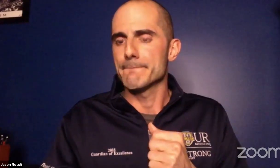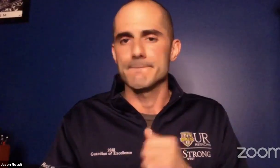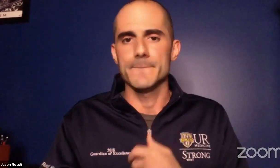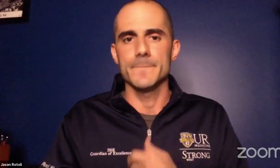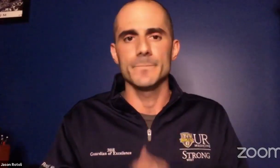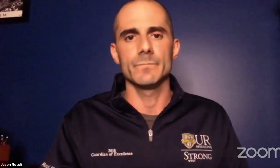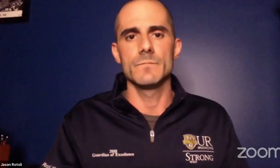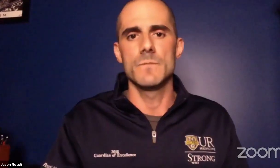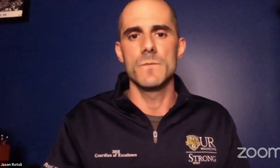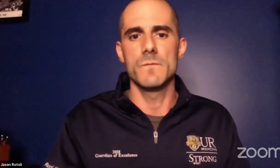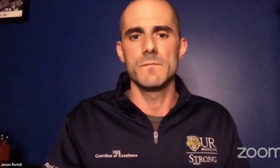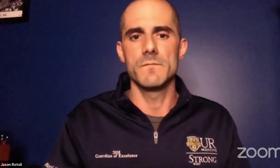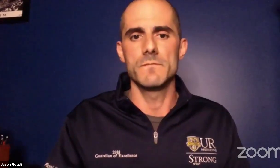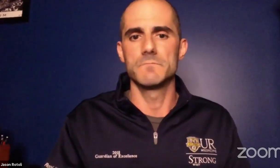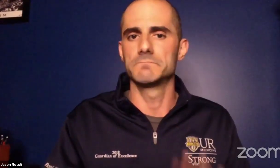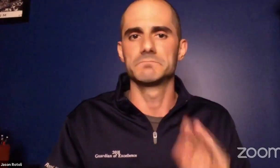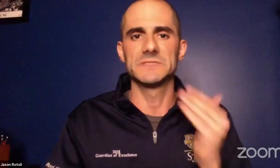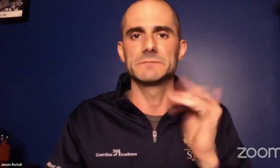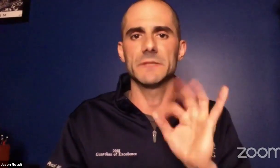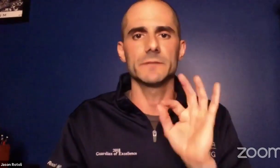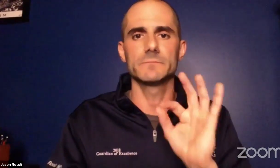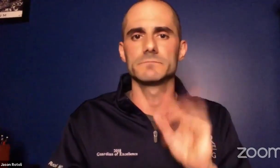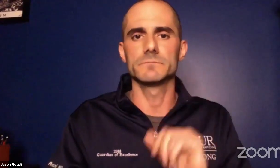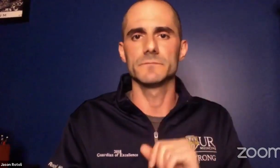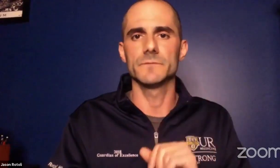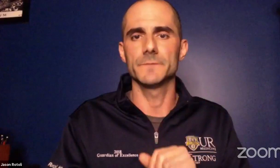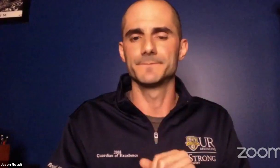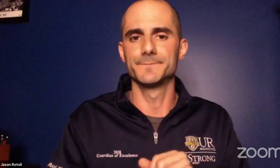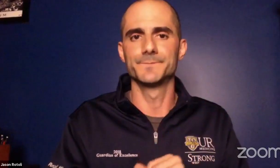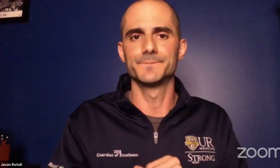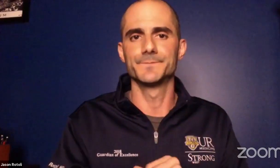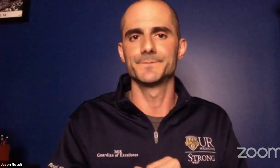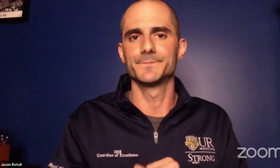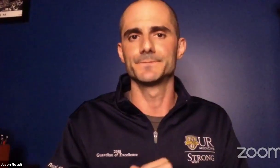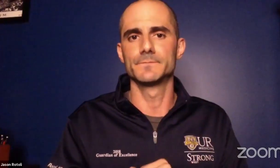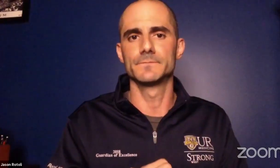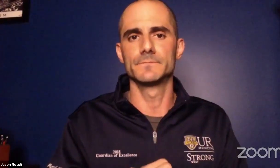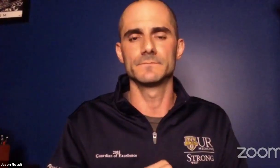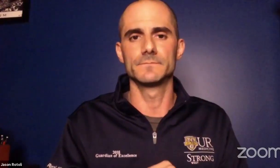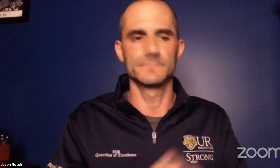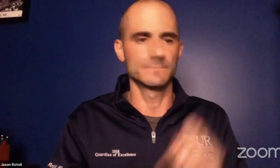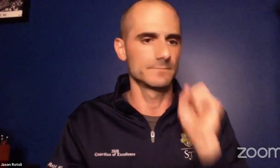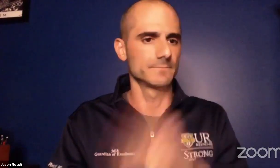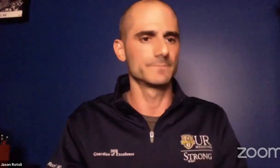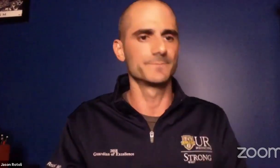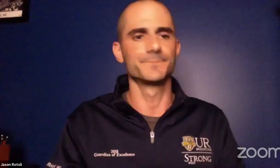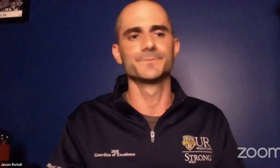come out. They have x-ray machines and they have CT scan ability.